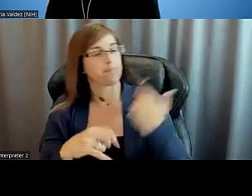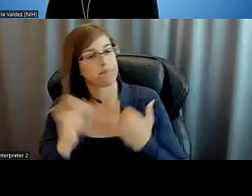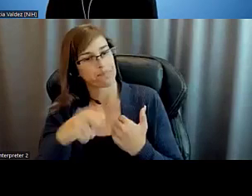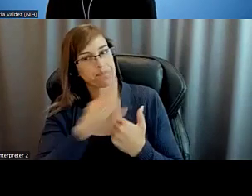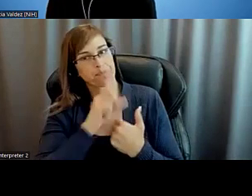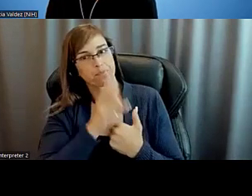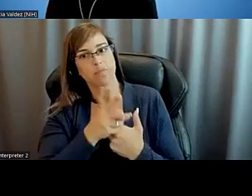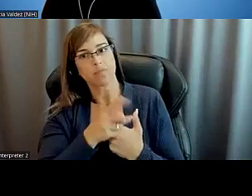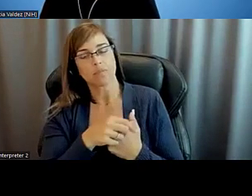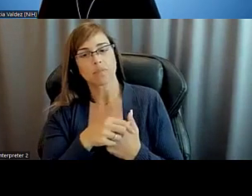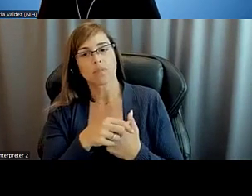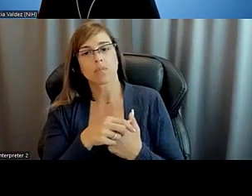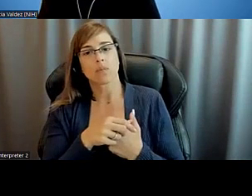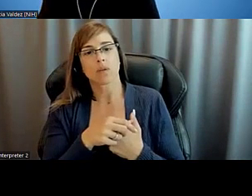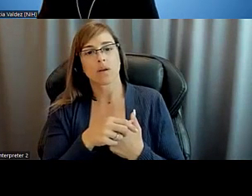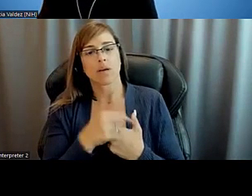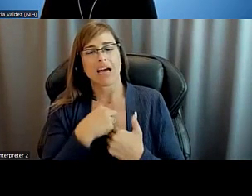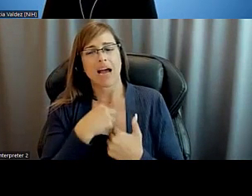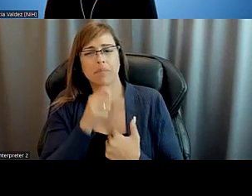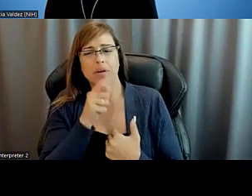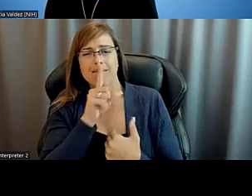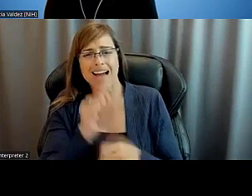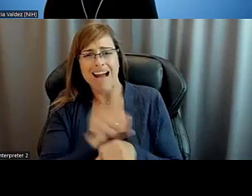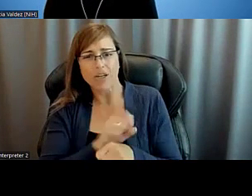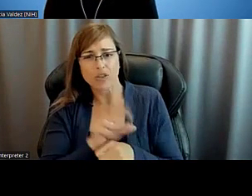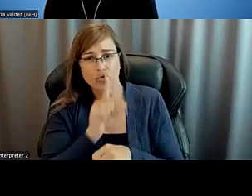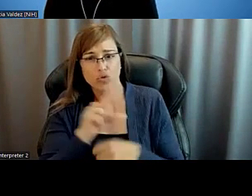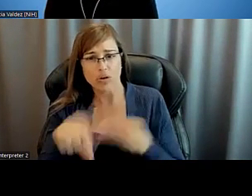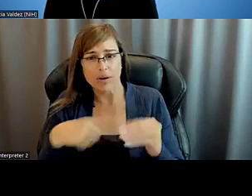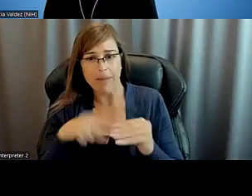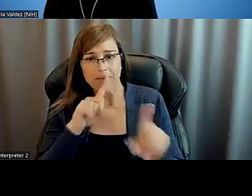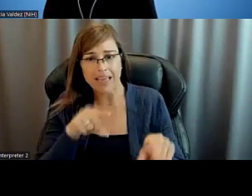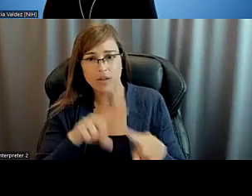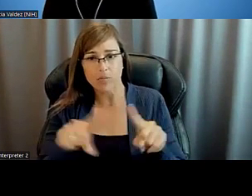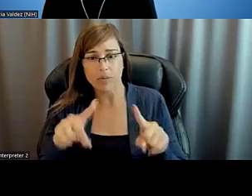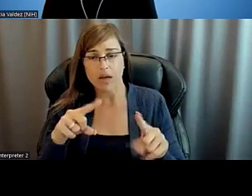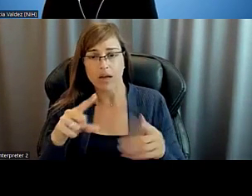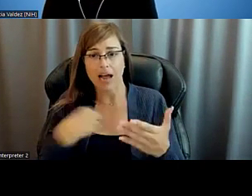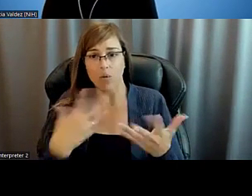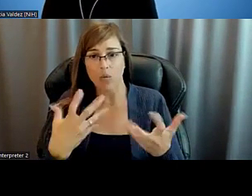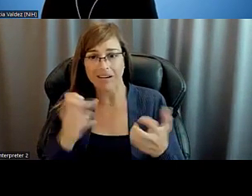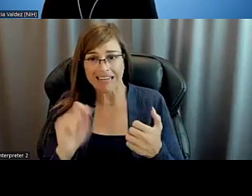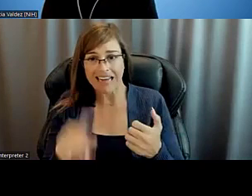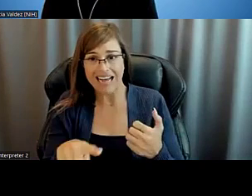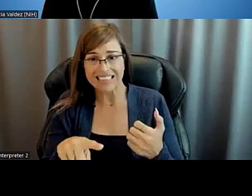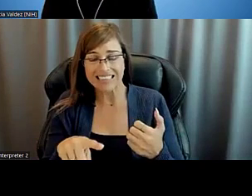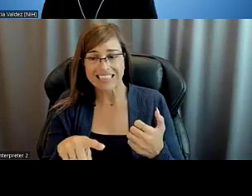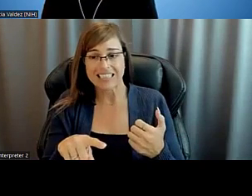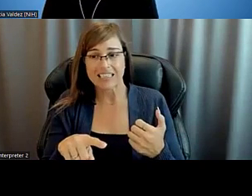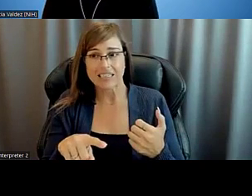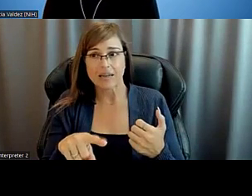Mary Ann Allen: Sure. I'm not actually sure of the answer of this. What I was going to ask is, these are great answers,